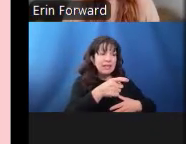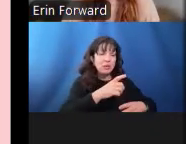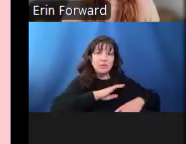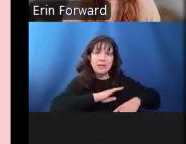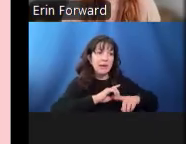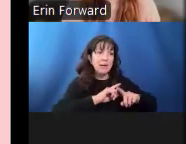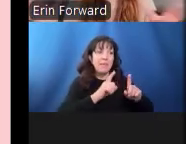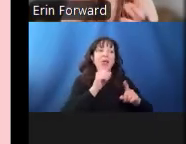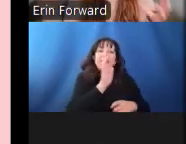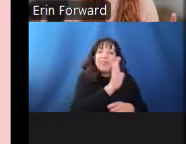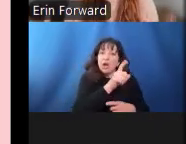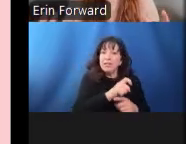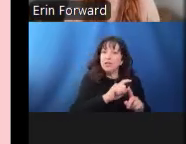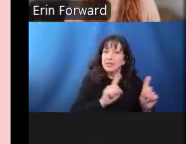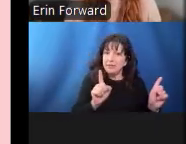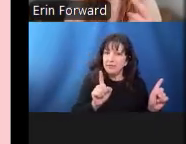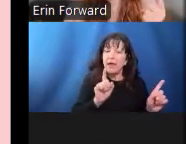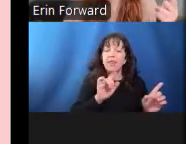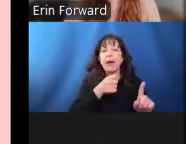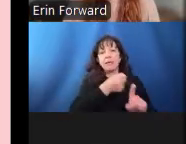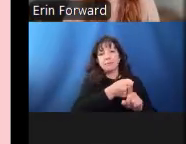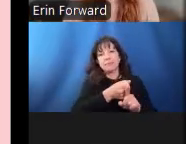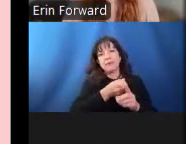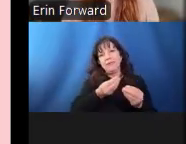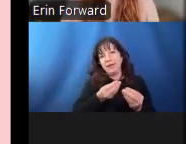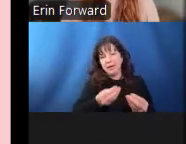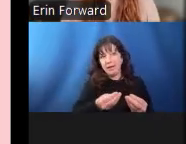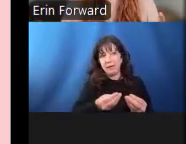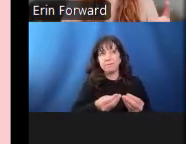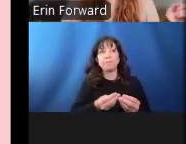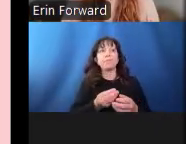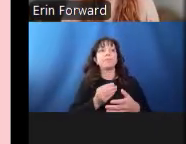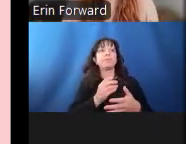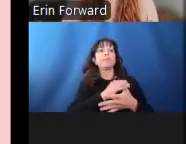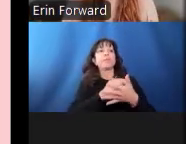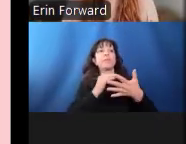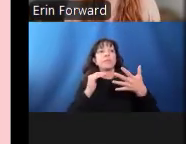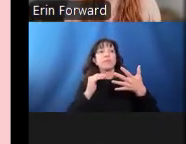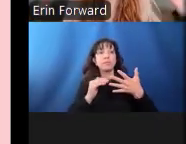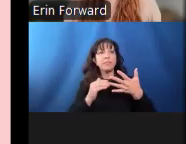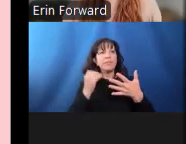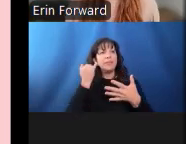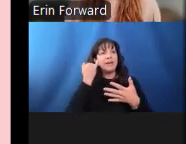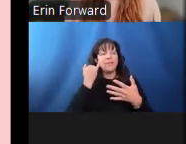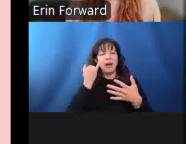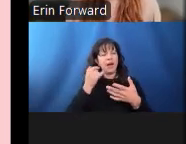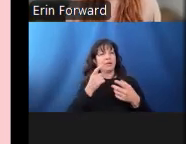different. That can impact feeding interoception challenges. If I have a really hard time knowing where my body